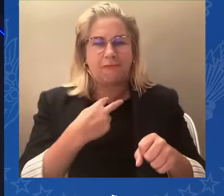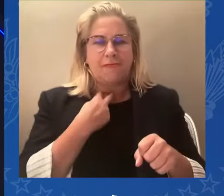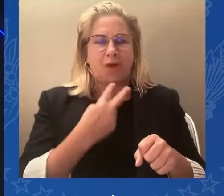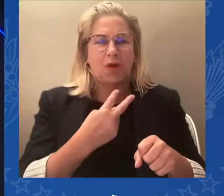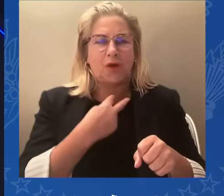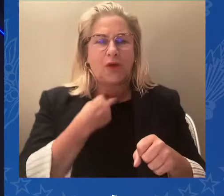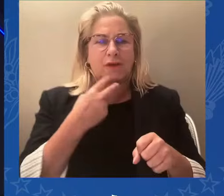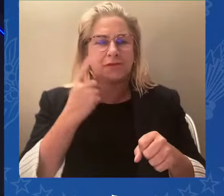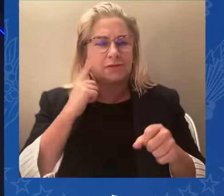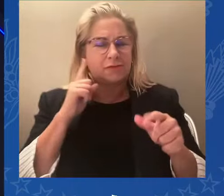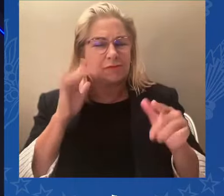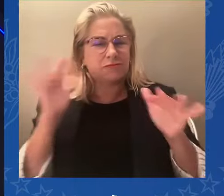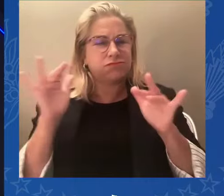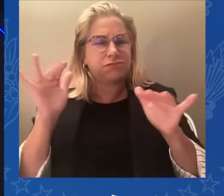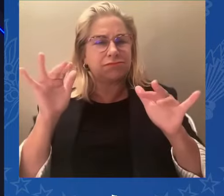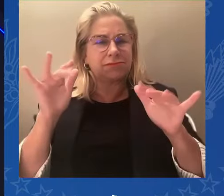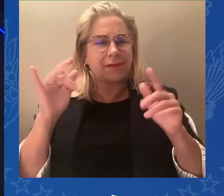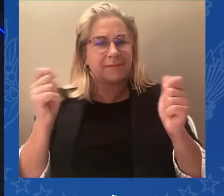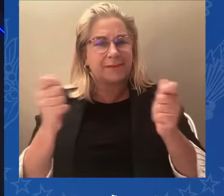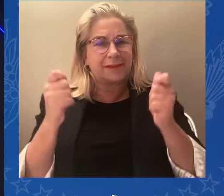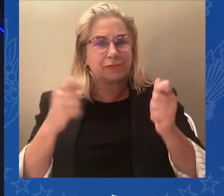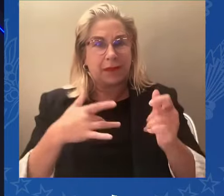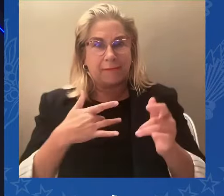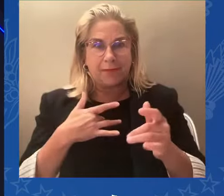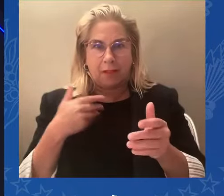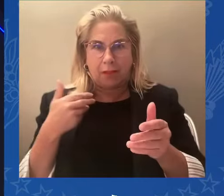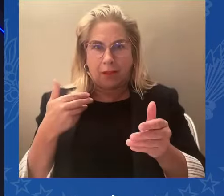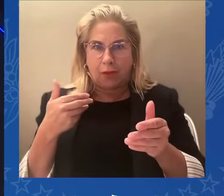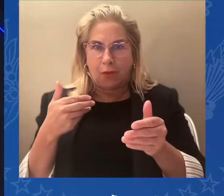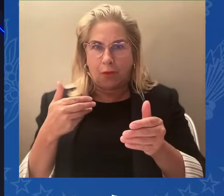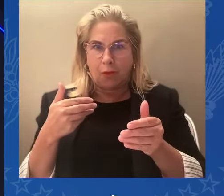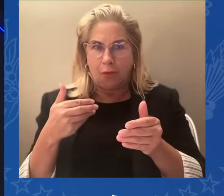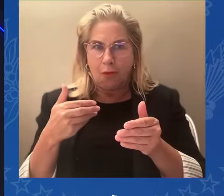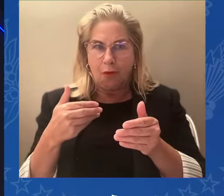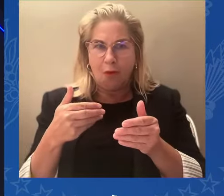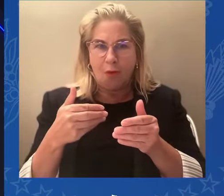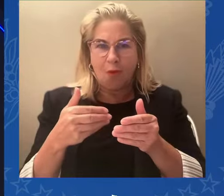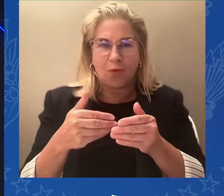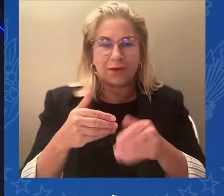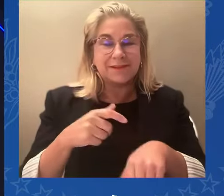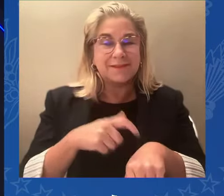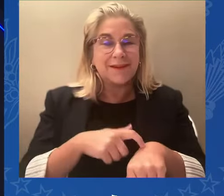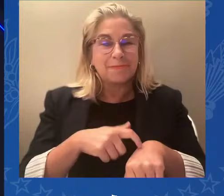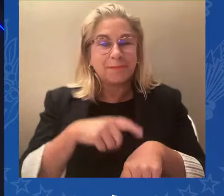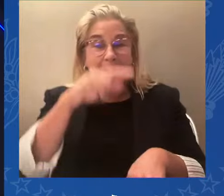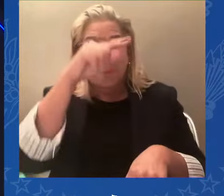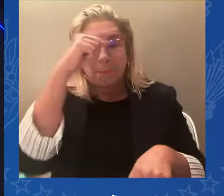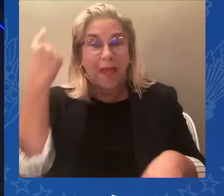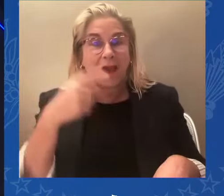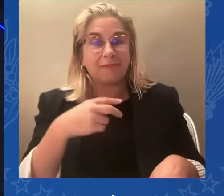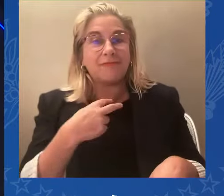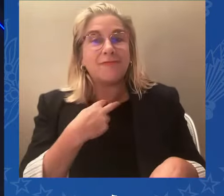and amplify black voices in ways we've never done before. Ms. Sewell: Over the past four days,